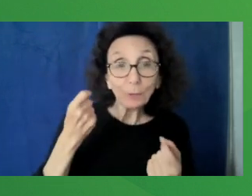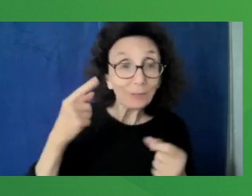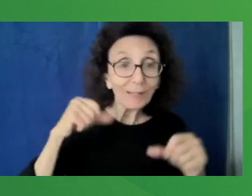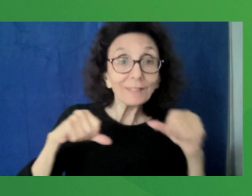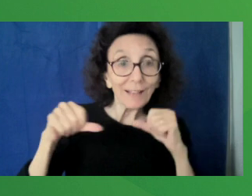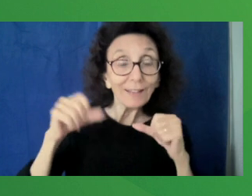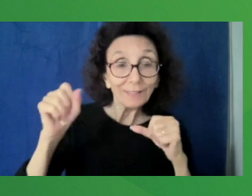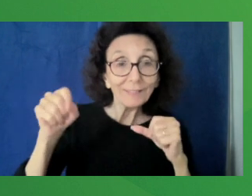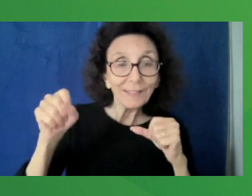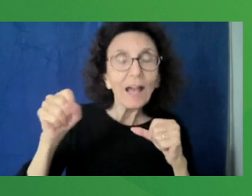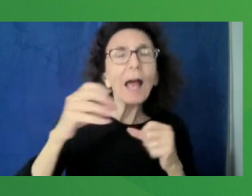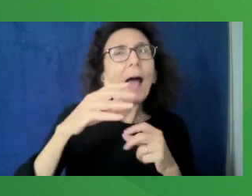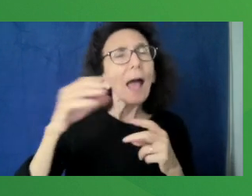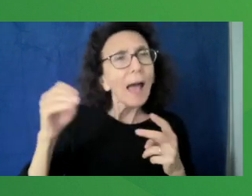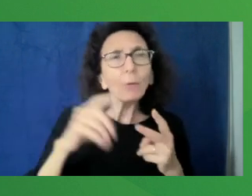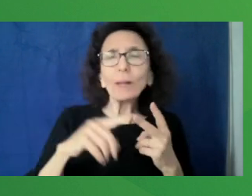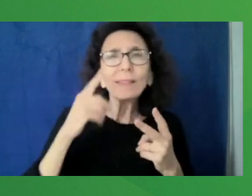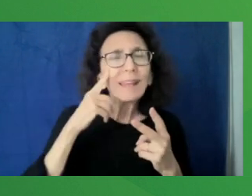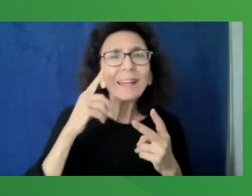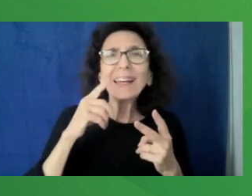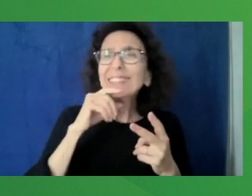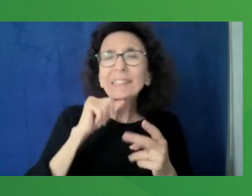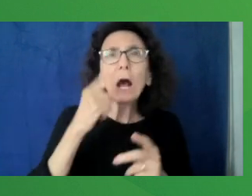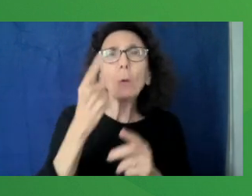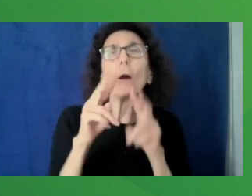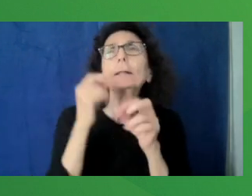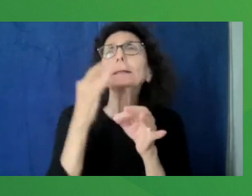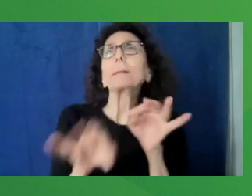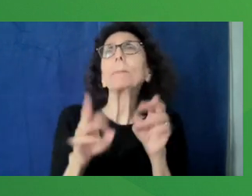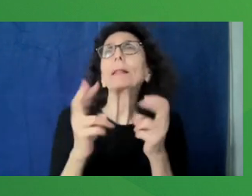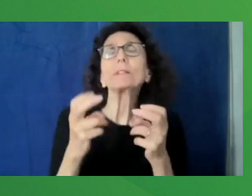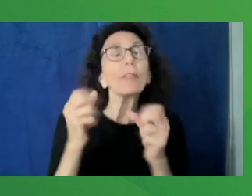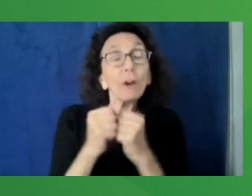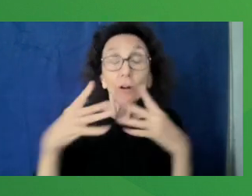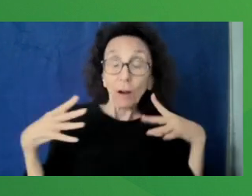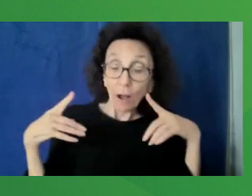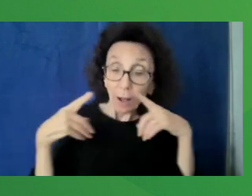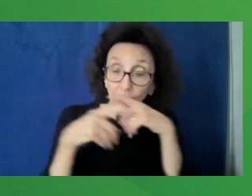these issues are so complex and socio-scientific that they need social science as well. So,